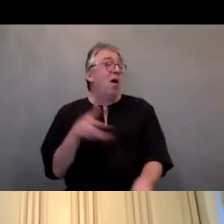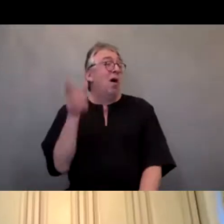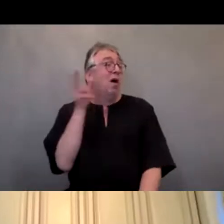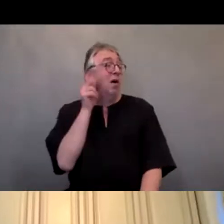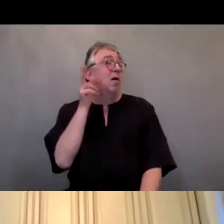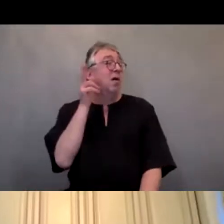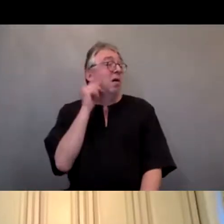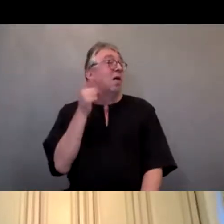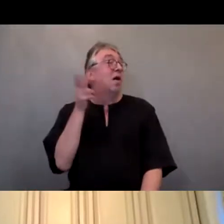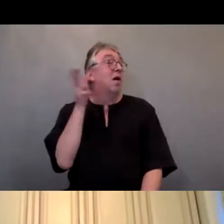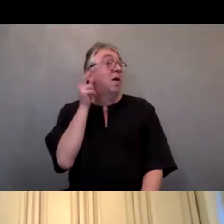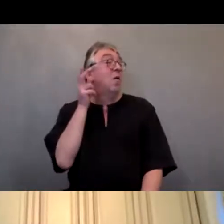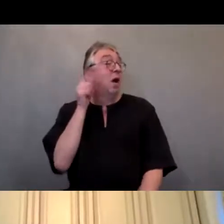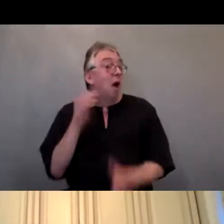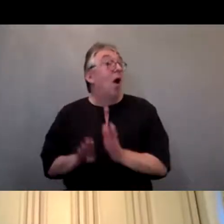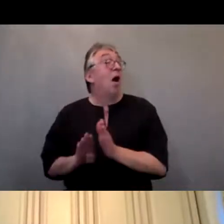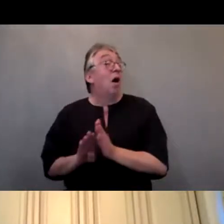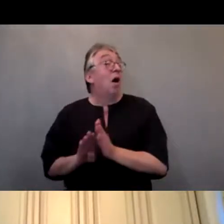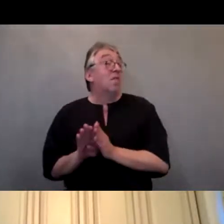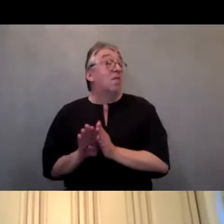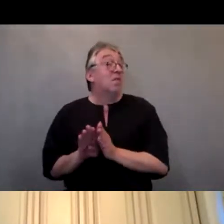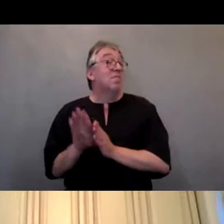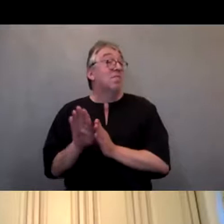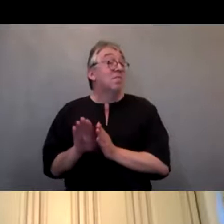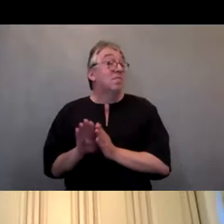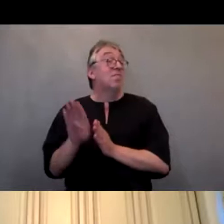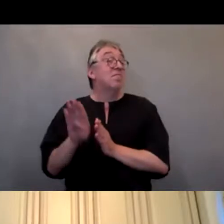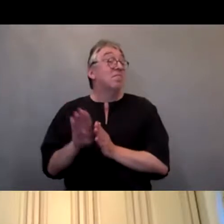It was a very slow and gradual road to